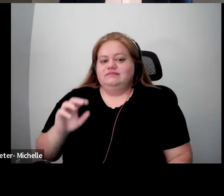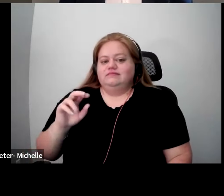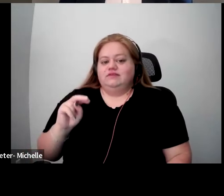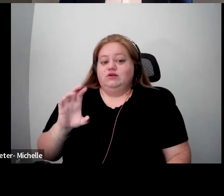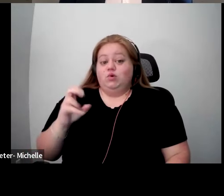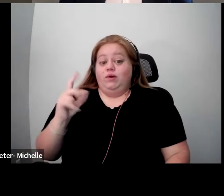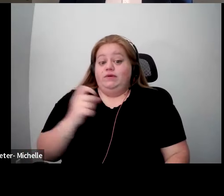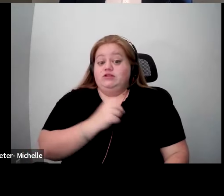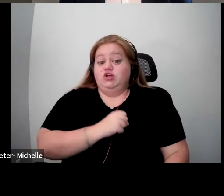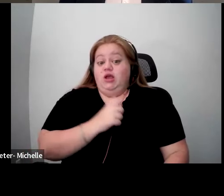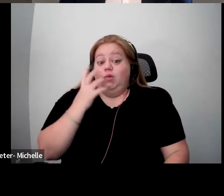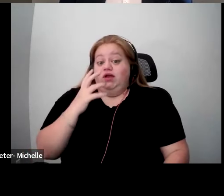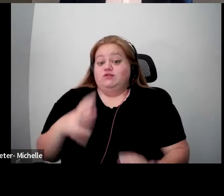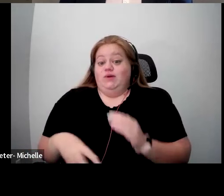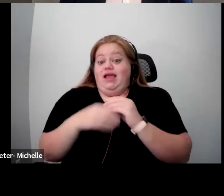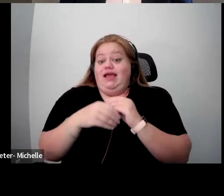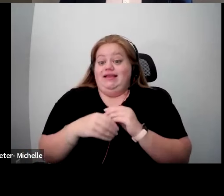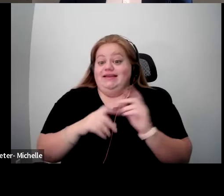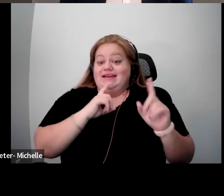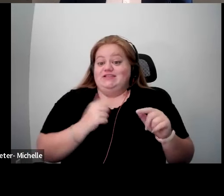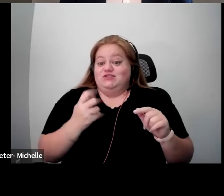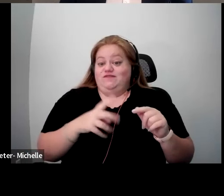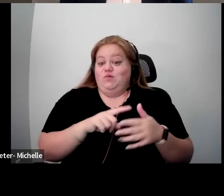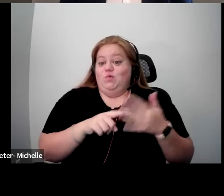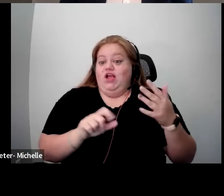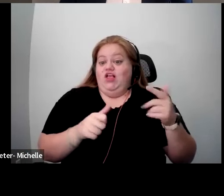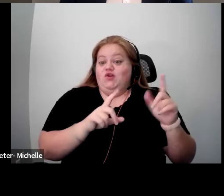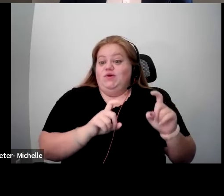I would like to jump here because it answers a few questions that were in the QA.